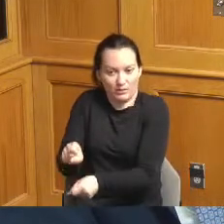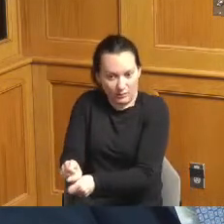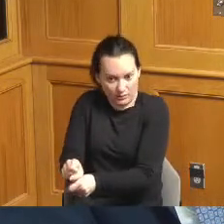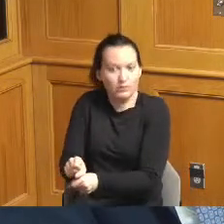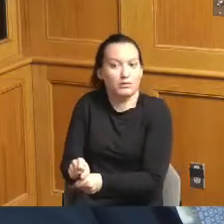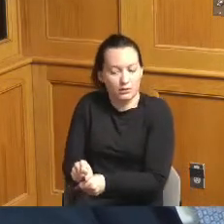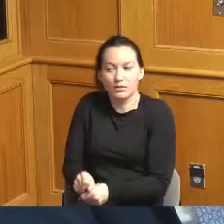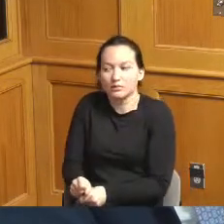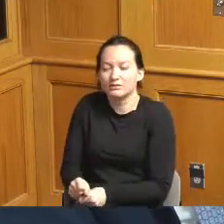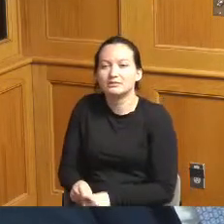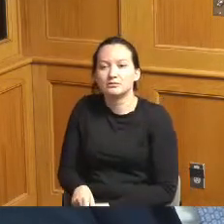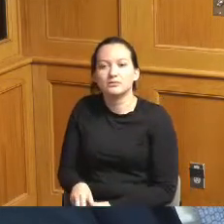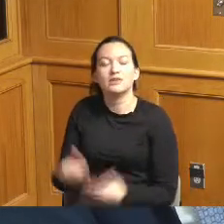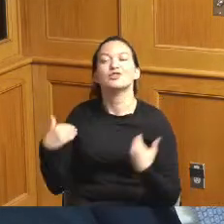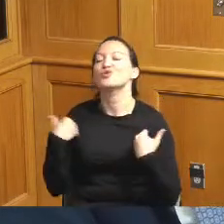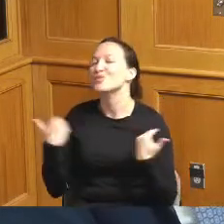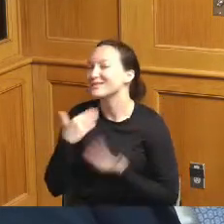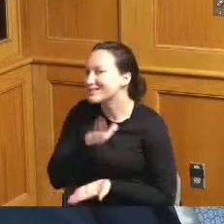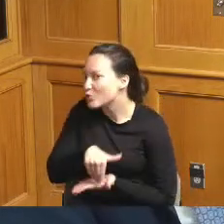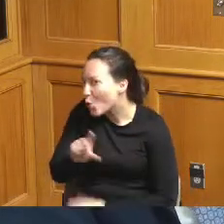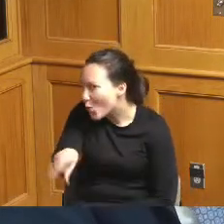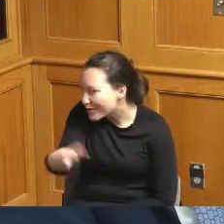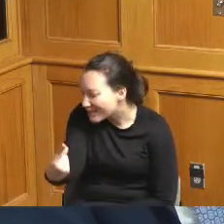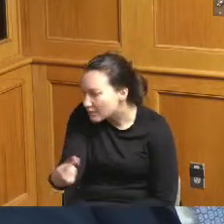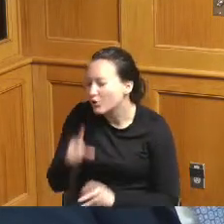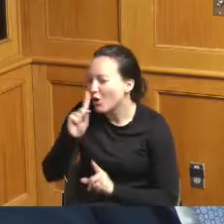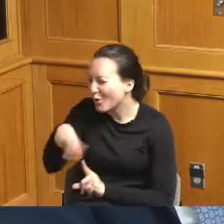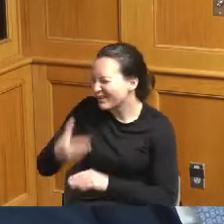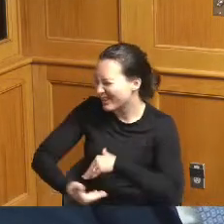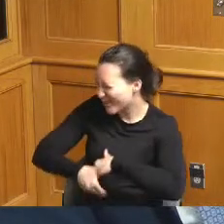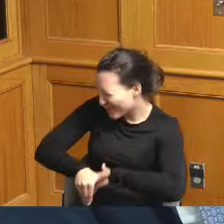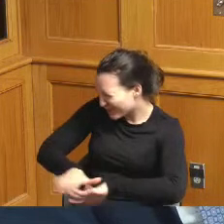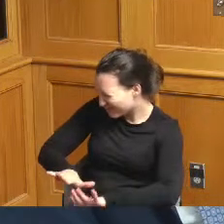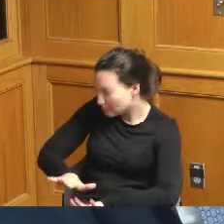so those are only Youth Center positions that's all you're covering under that okay and and that